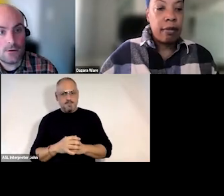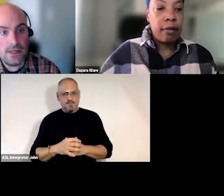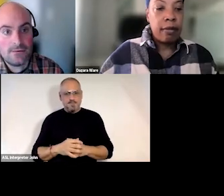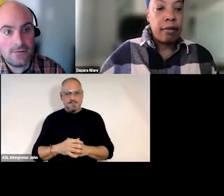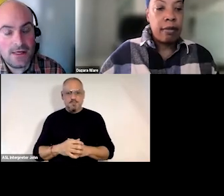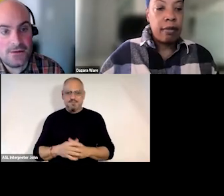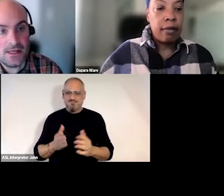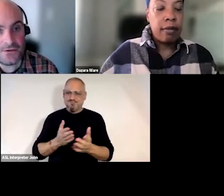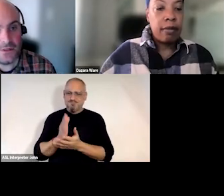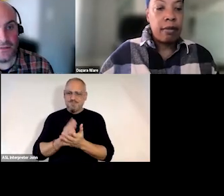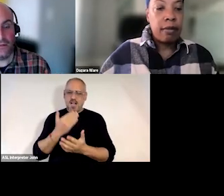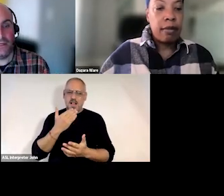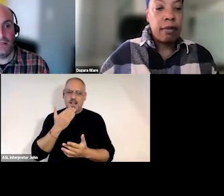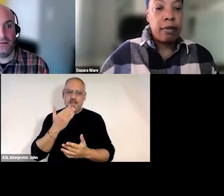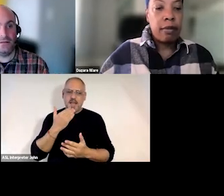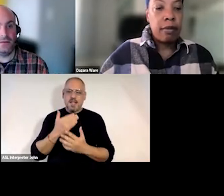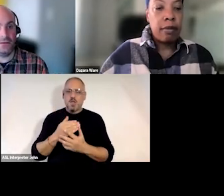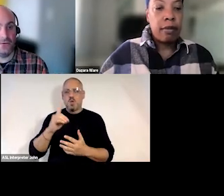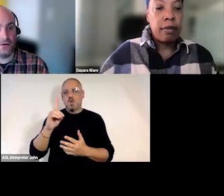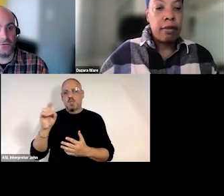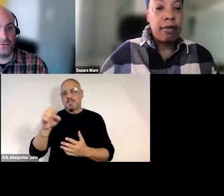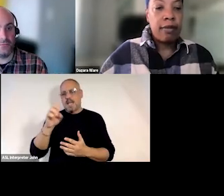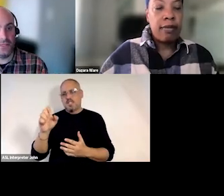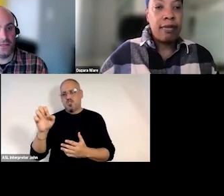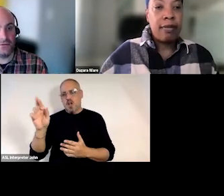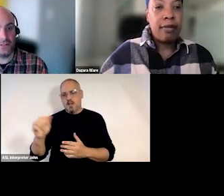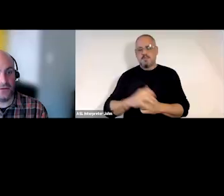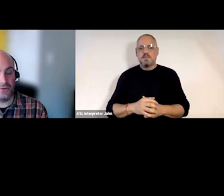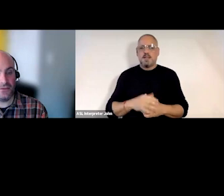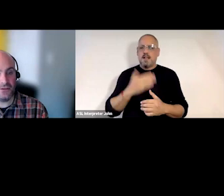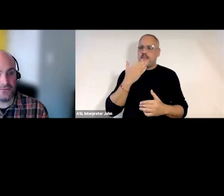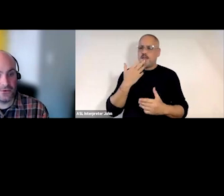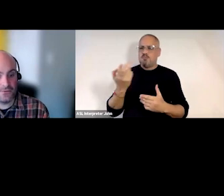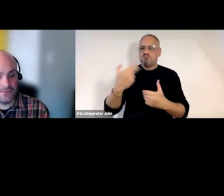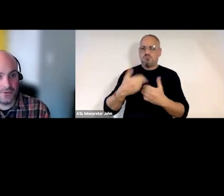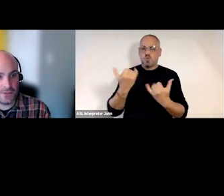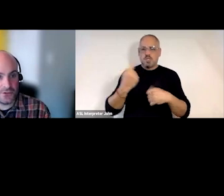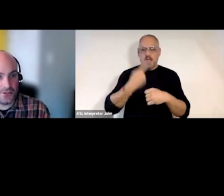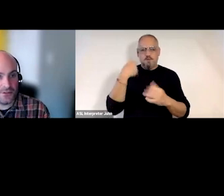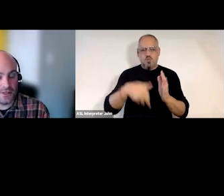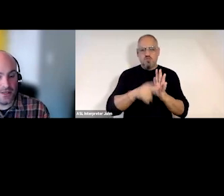All right, thank you, Dazara, and thank you all for being here today with us for the review session.